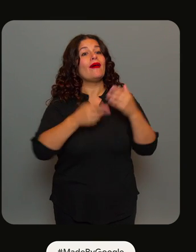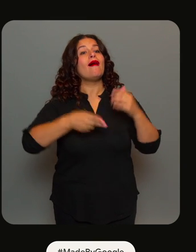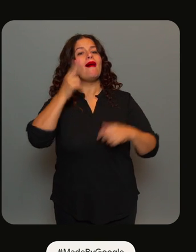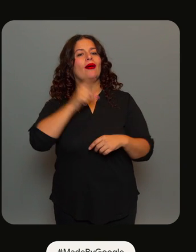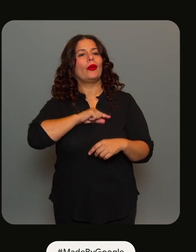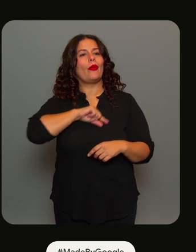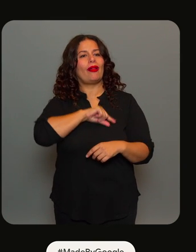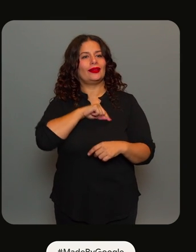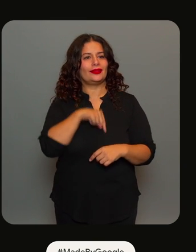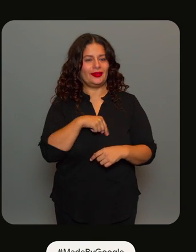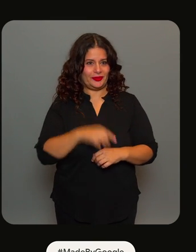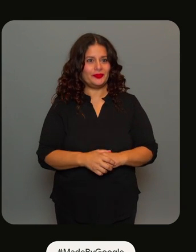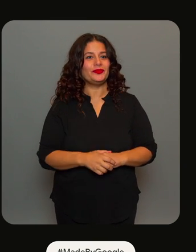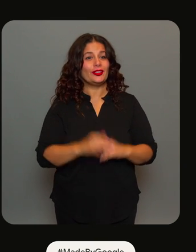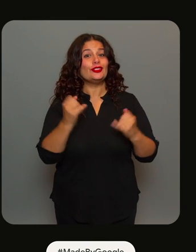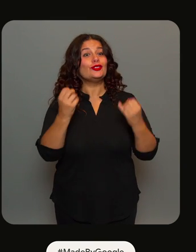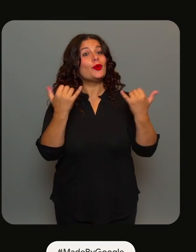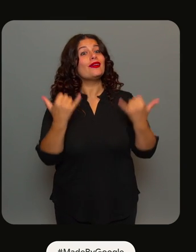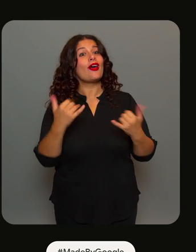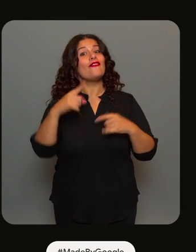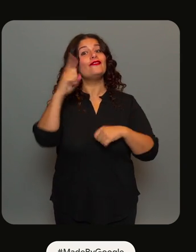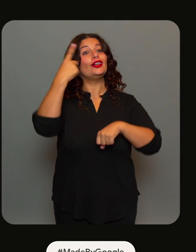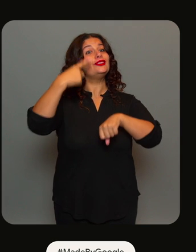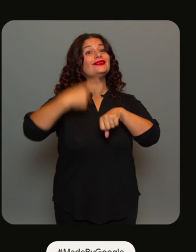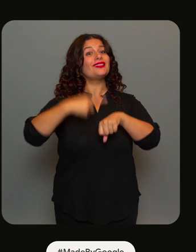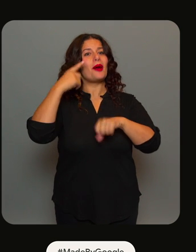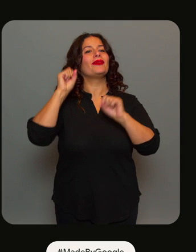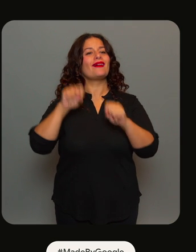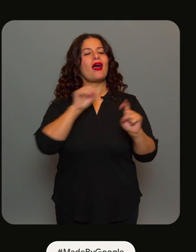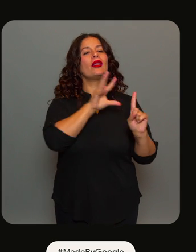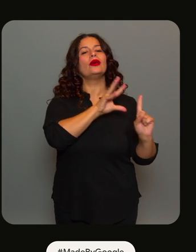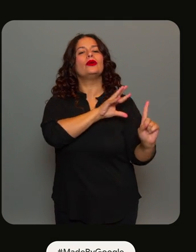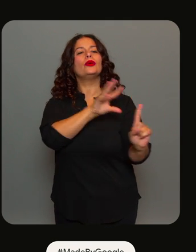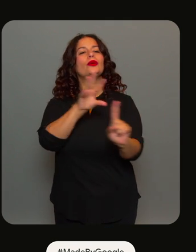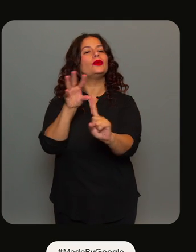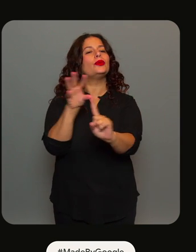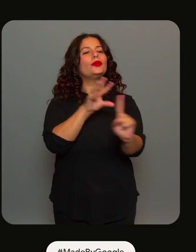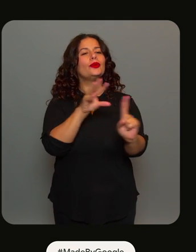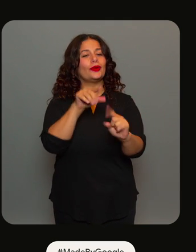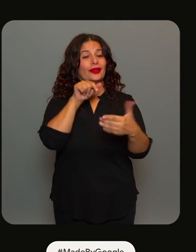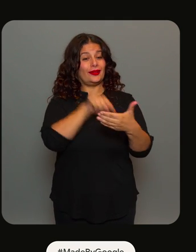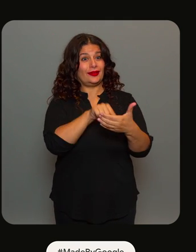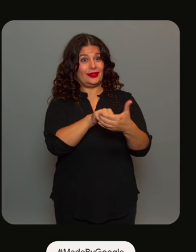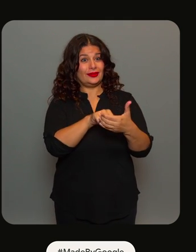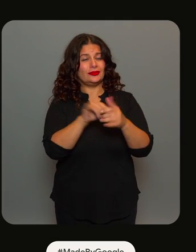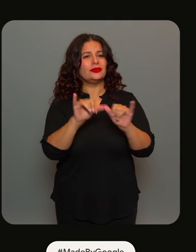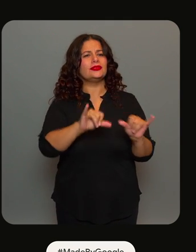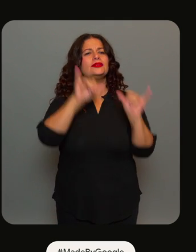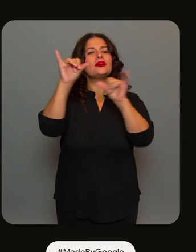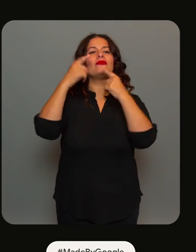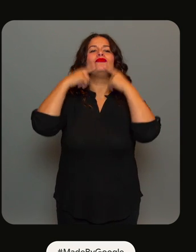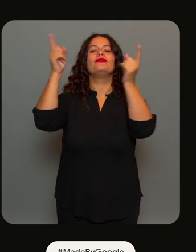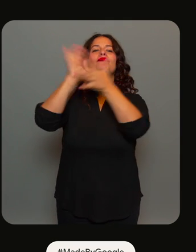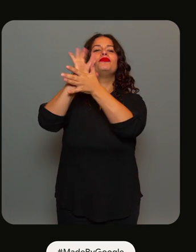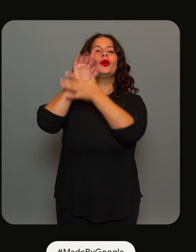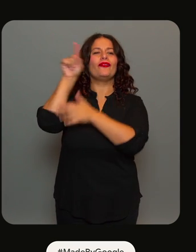So for the first time, you can shoot cinema-like videos with a beautifully shallow depth-of-field.